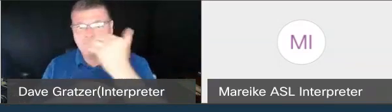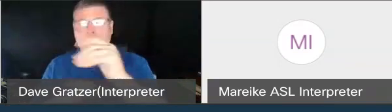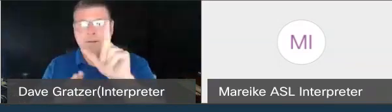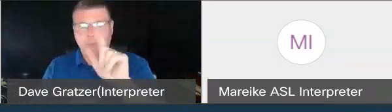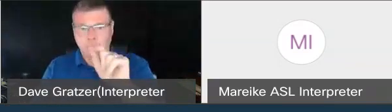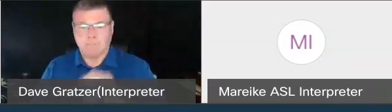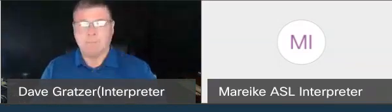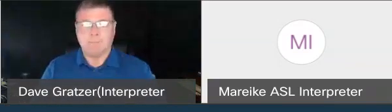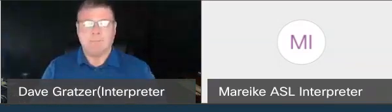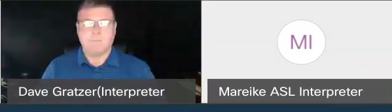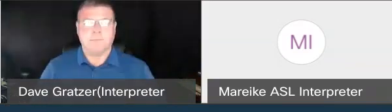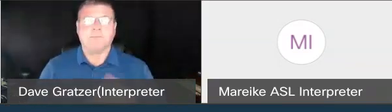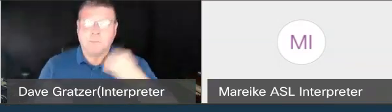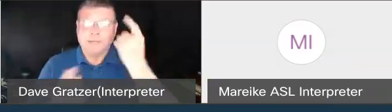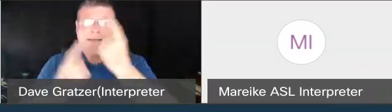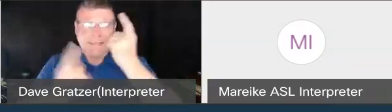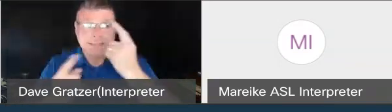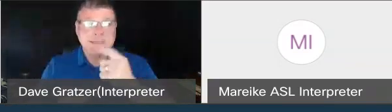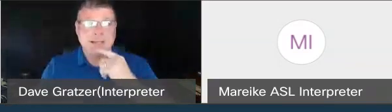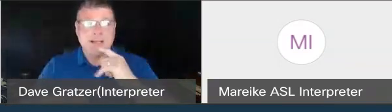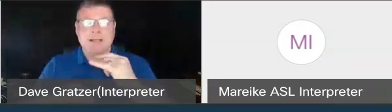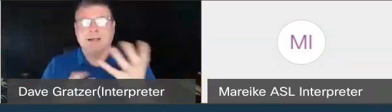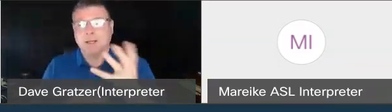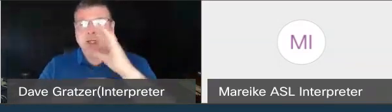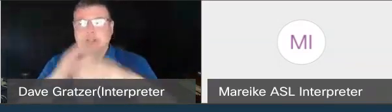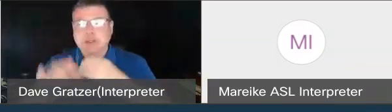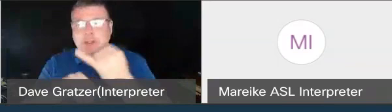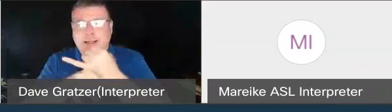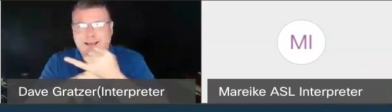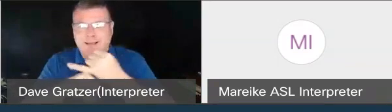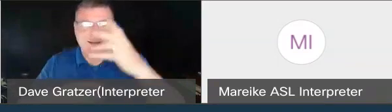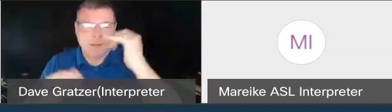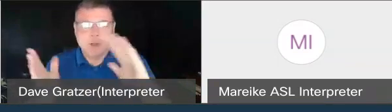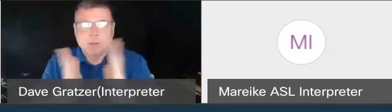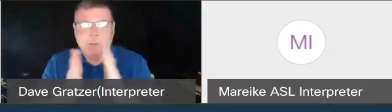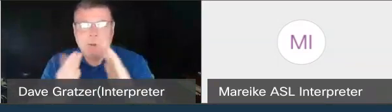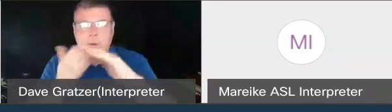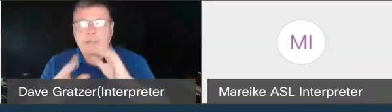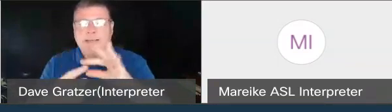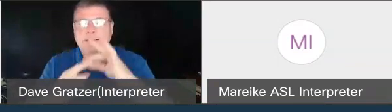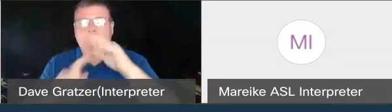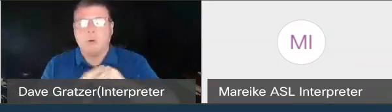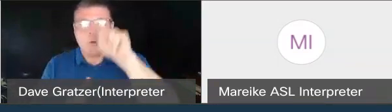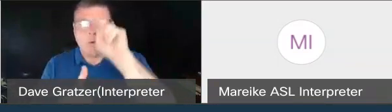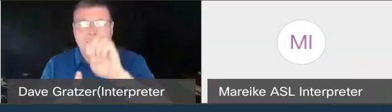Um, we consider ourselves a service island, um, supporting much smaller communities, especially to the north, and east, and south.